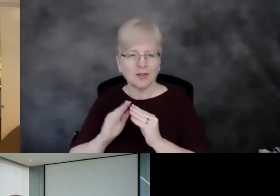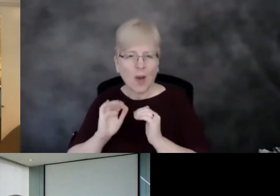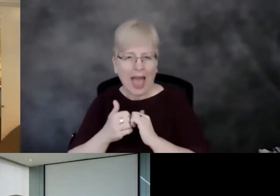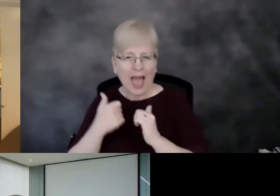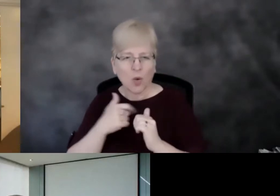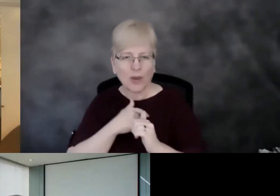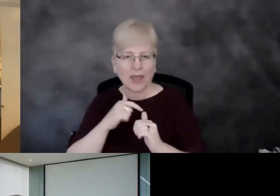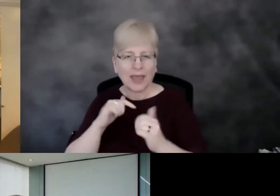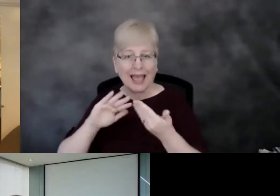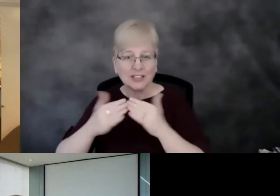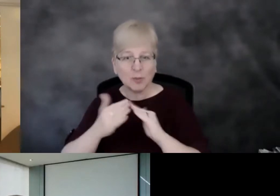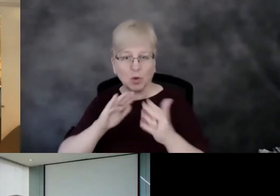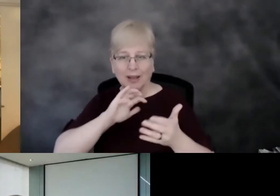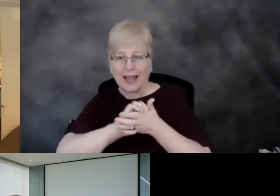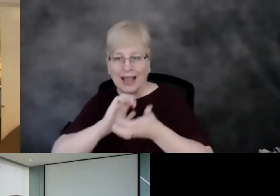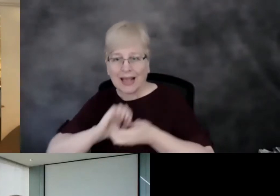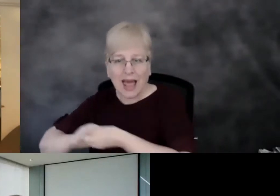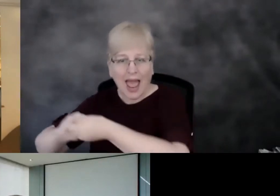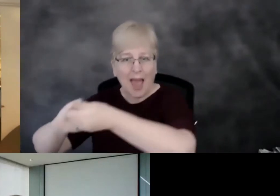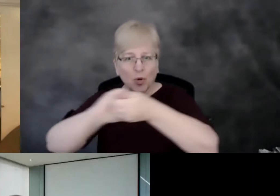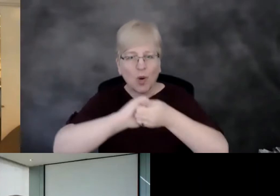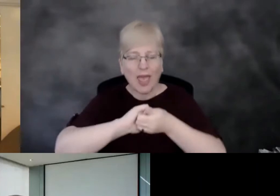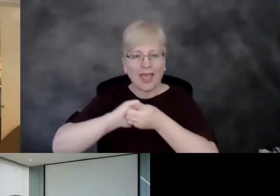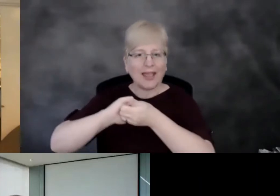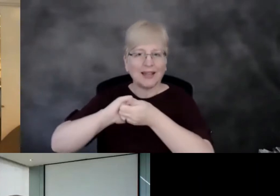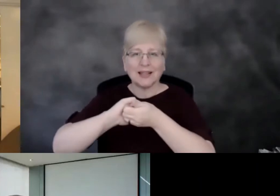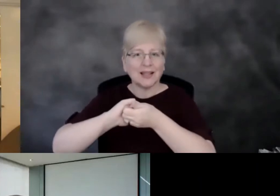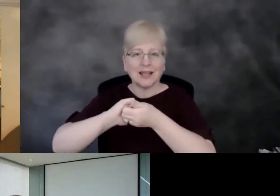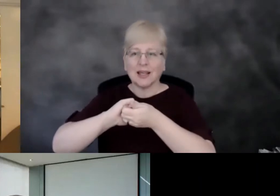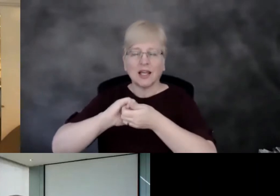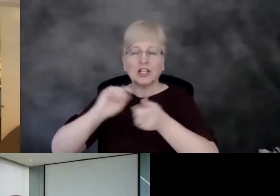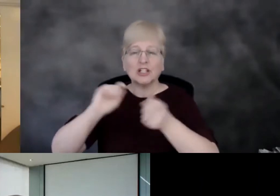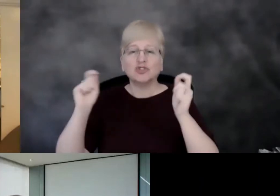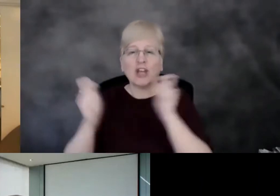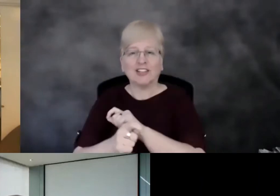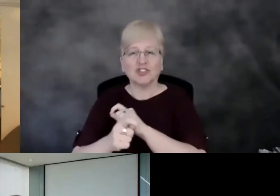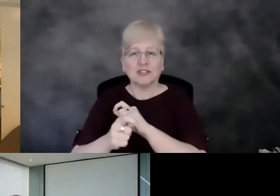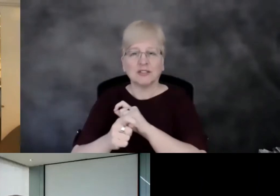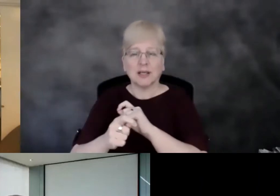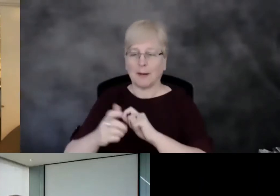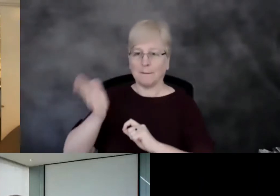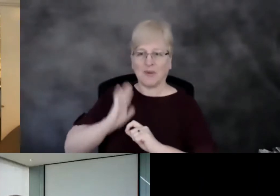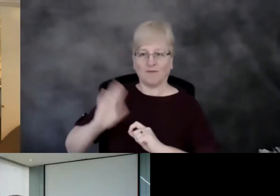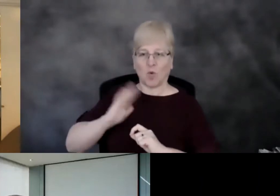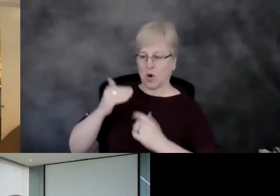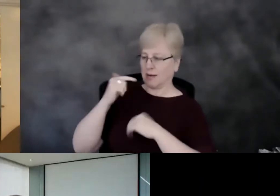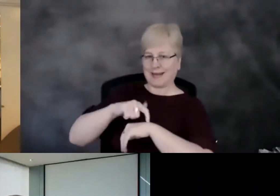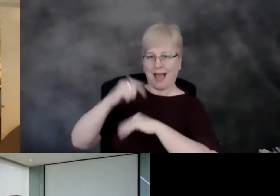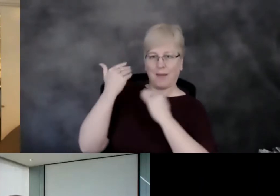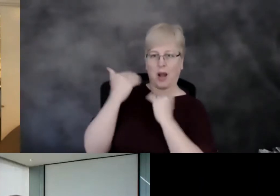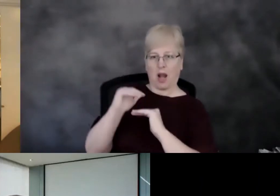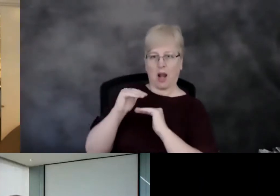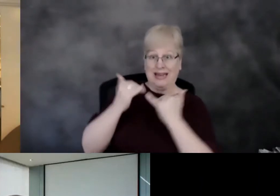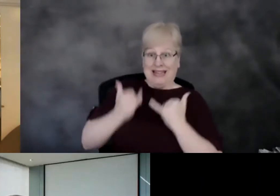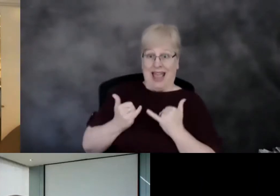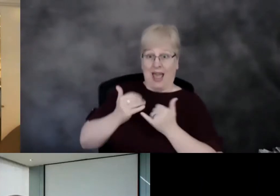a community, not from a cross-sectional time-limited 16:13:18 slice of the pie, but to something